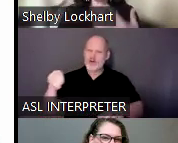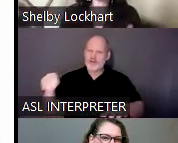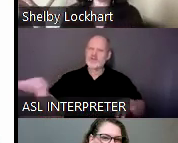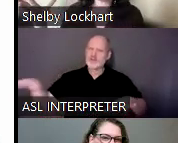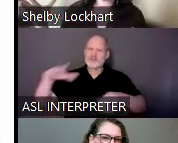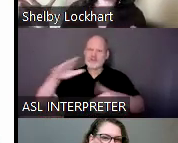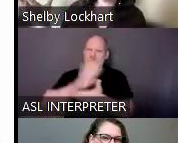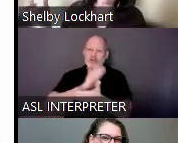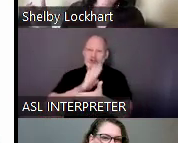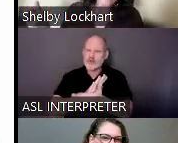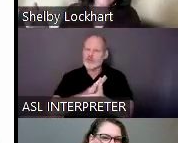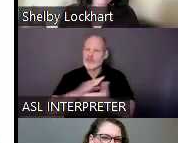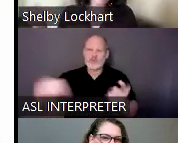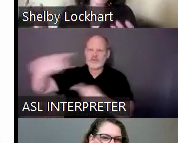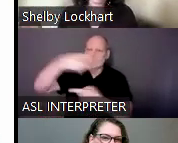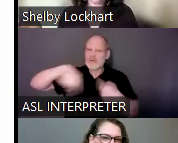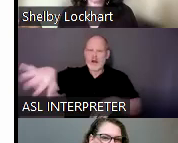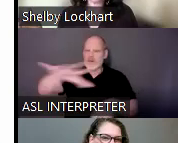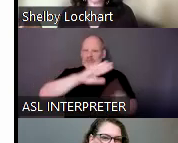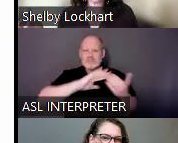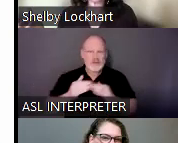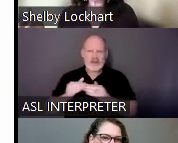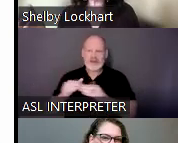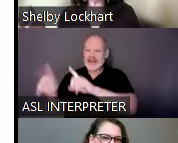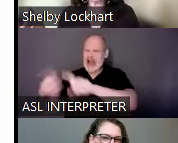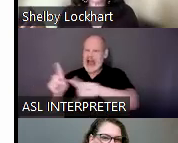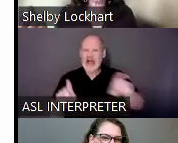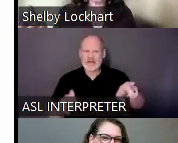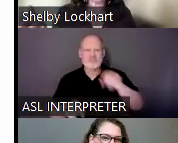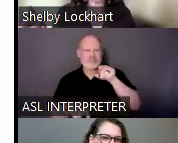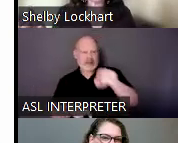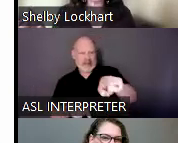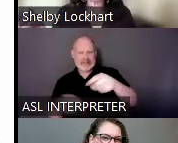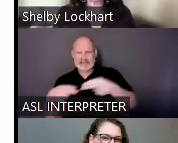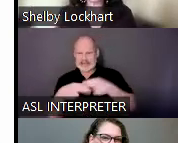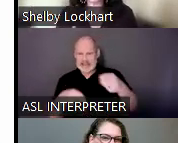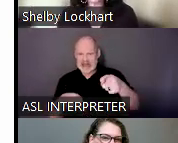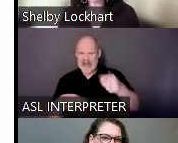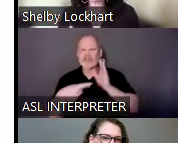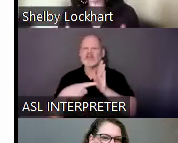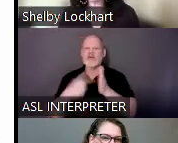This is an example of some work that we did in Grandview School District where we